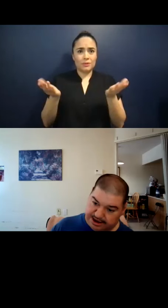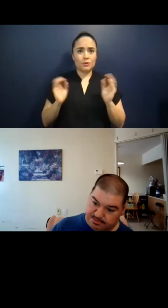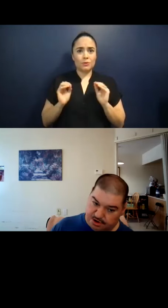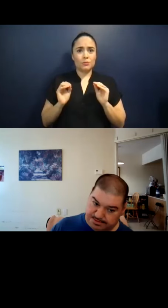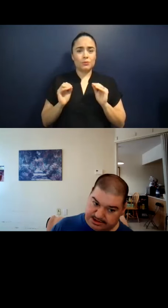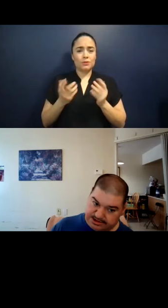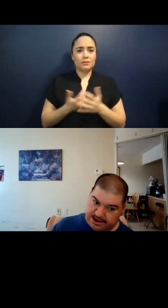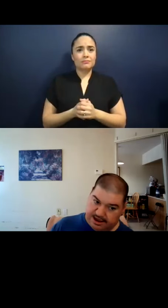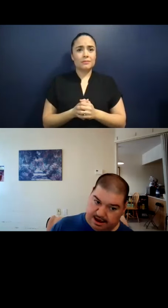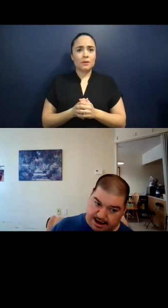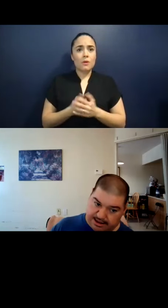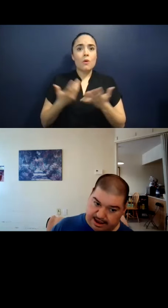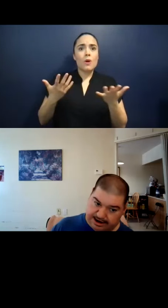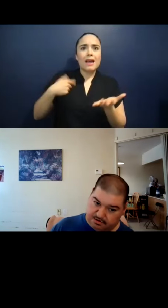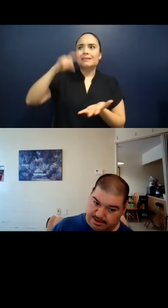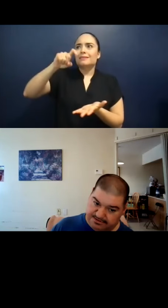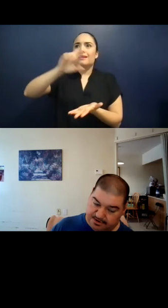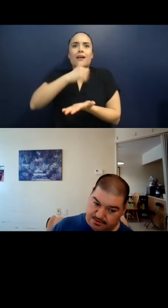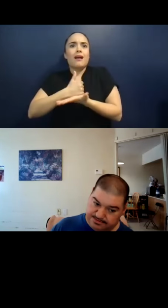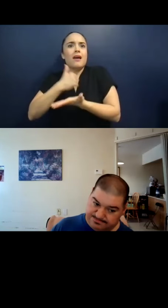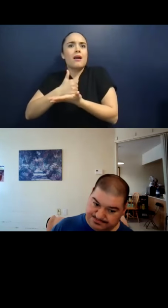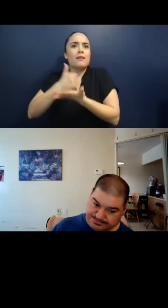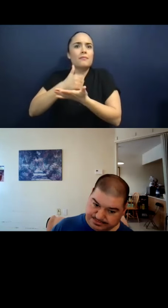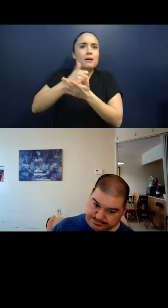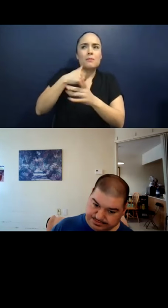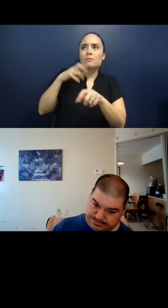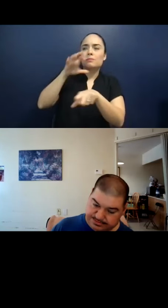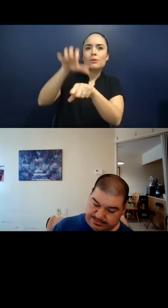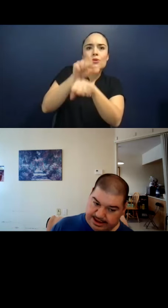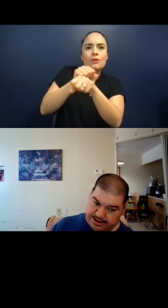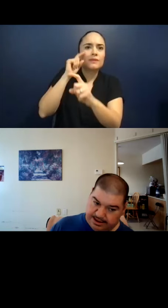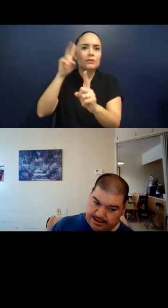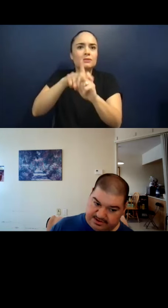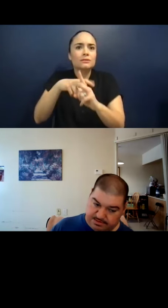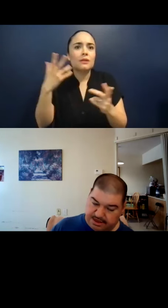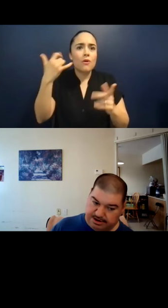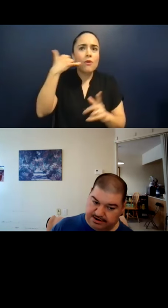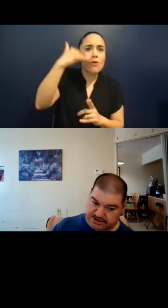online. People with disabilities may not have Internet access